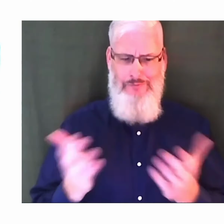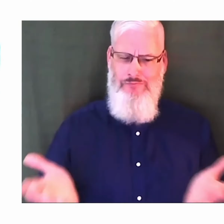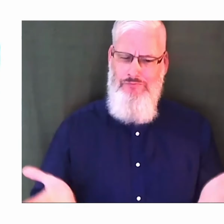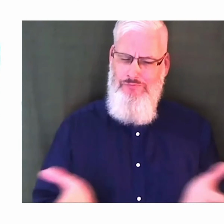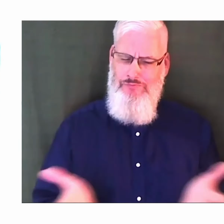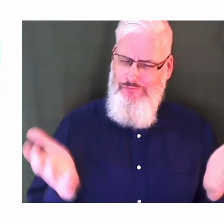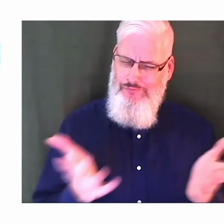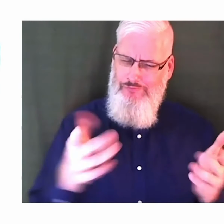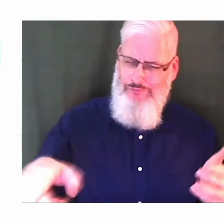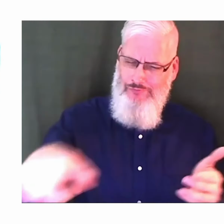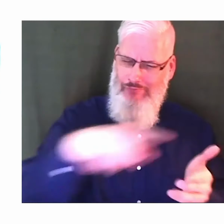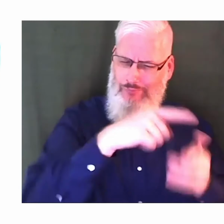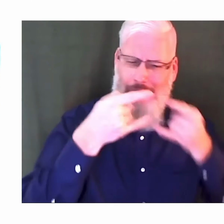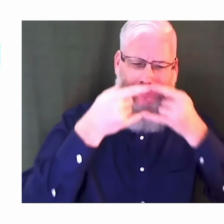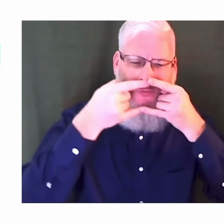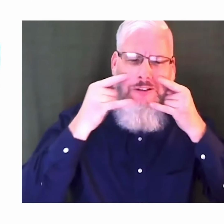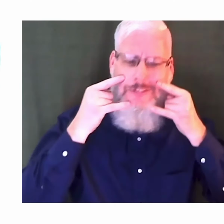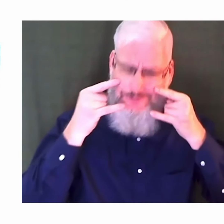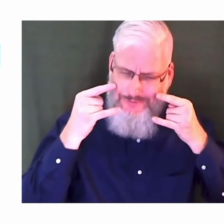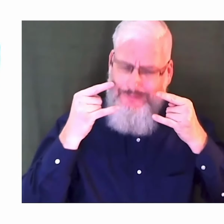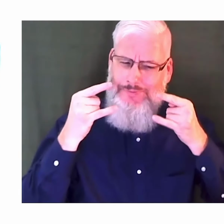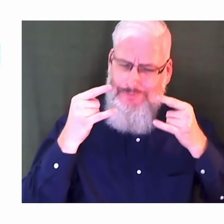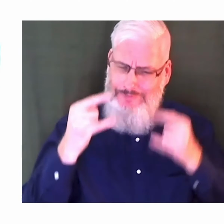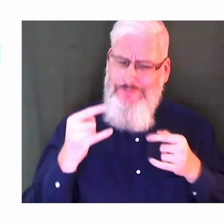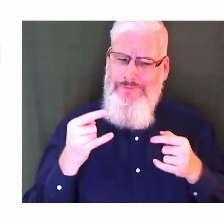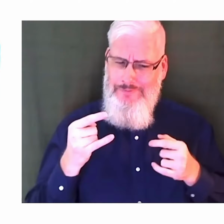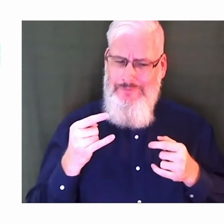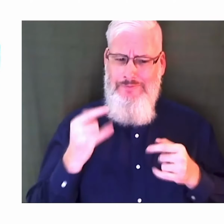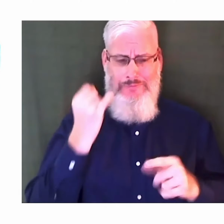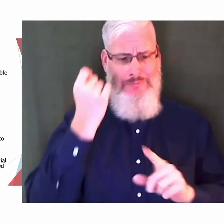the use of masks or face coverings by voters unless